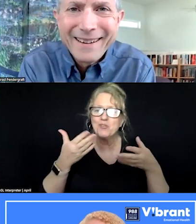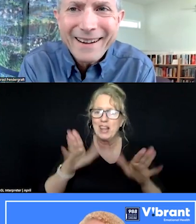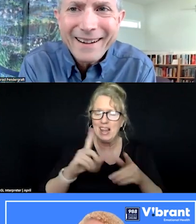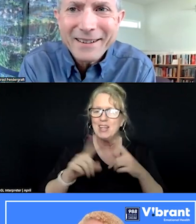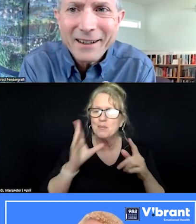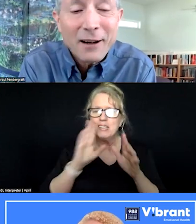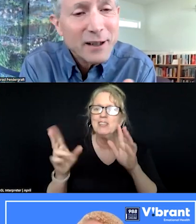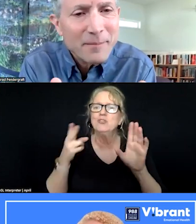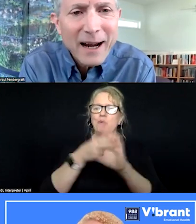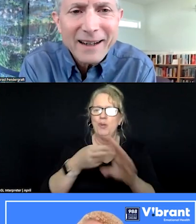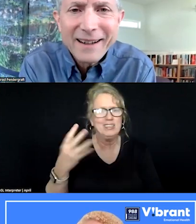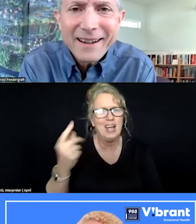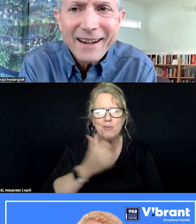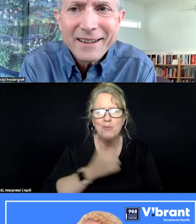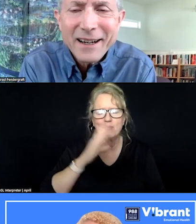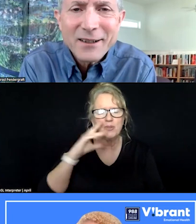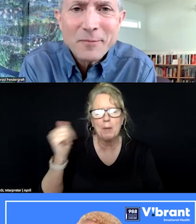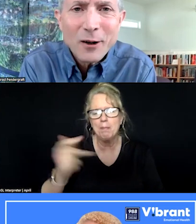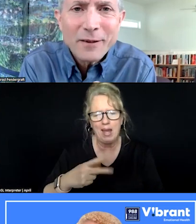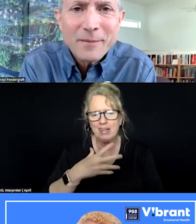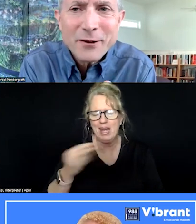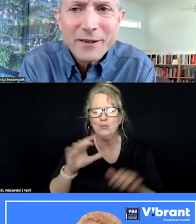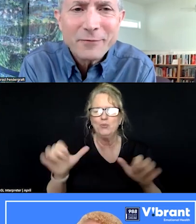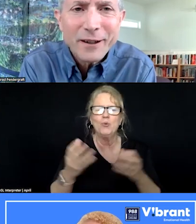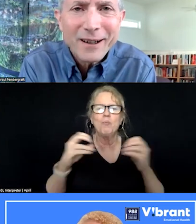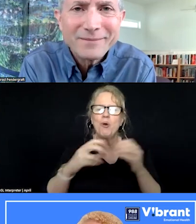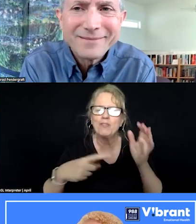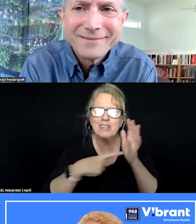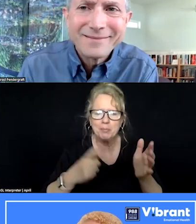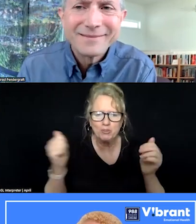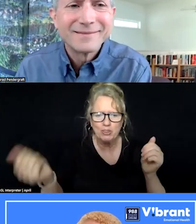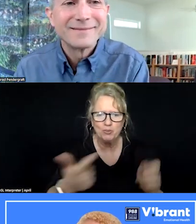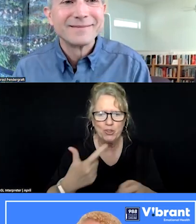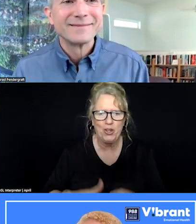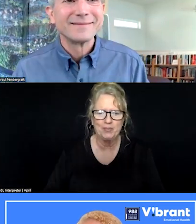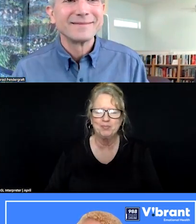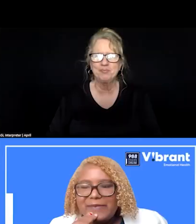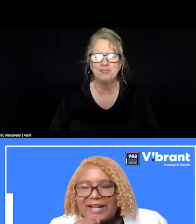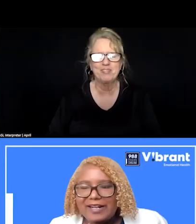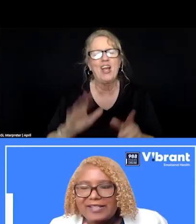WOULD LOVE TO COME BACK AND DO MORE OF A DEMONSTRATION FOR YA'LL. AWESOME. THANK YOU.